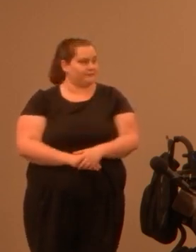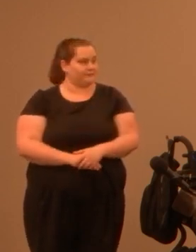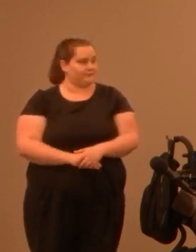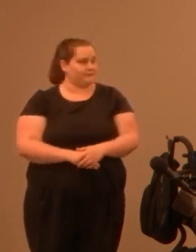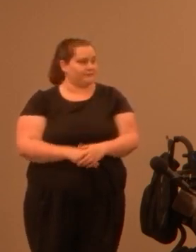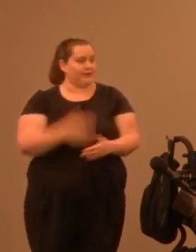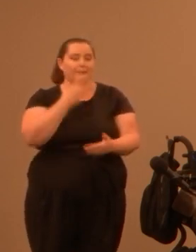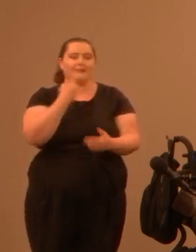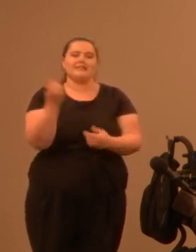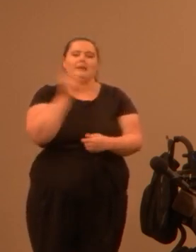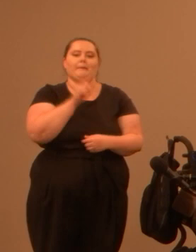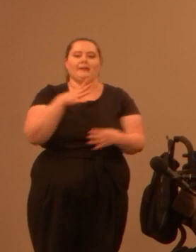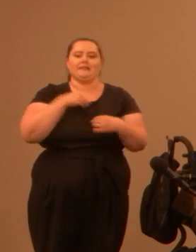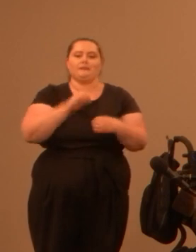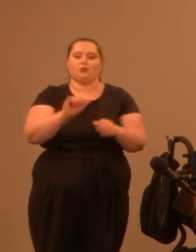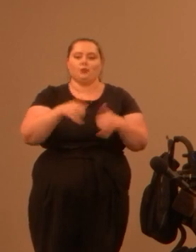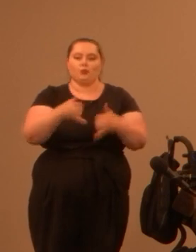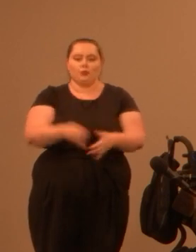and accept your award.